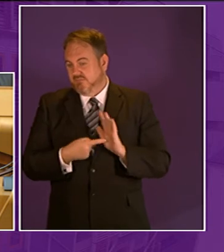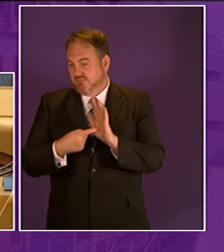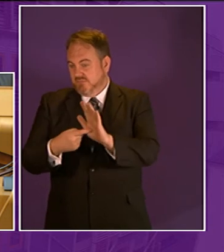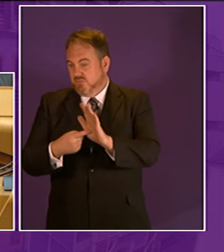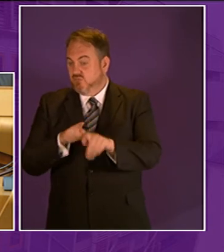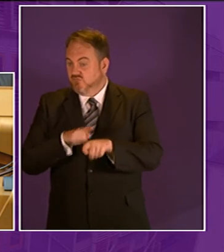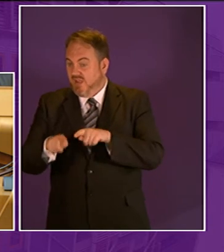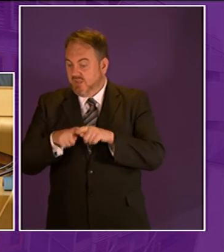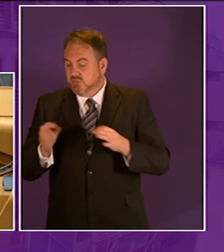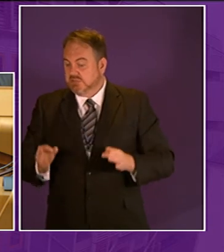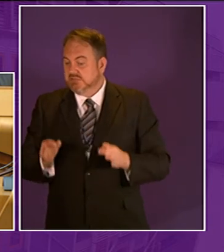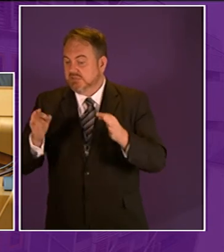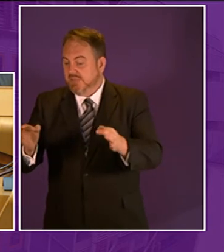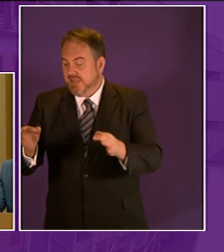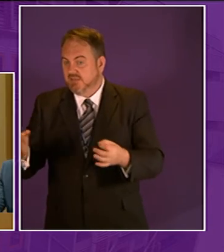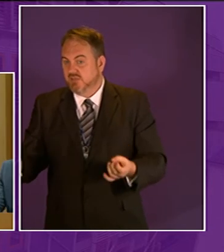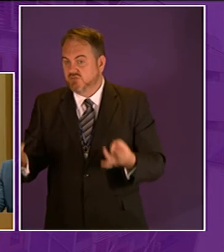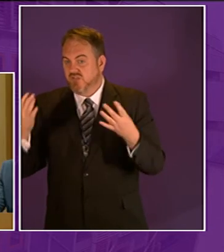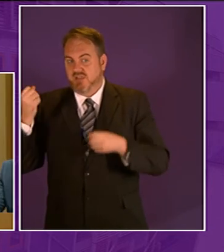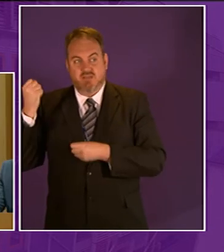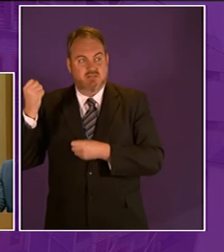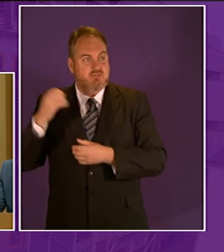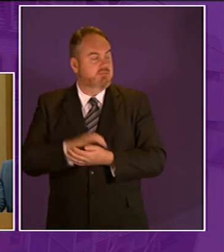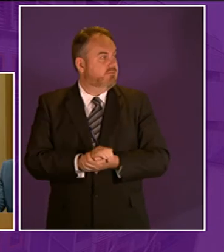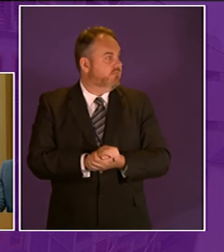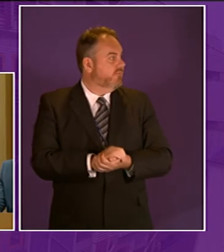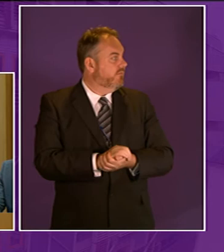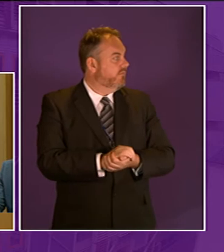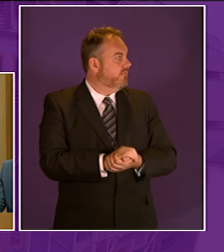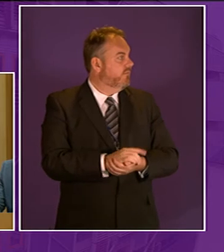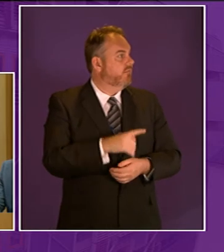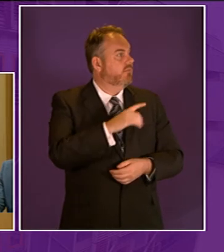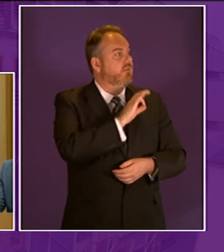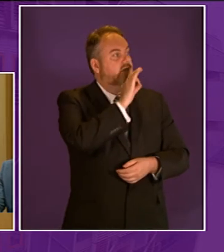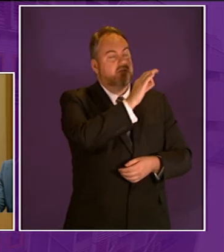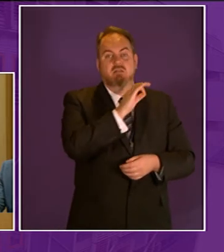The Presiding Officer: I remind people in the public gallery that all members of the public are welcome to join parliamentary proceedings but they must not